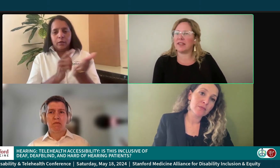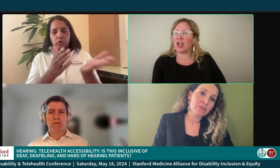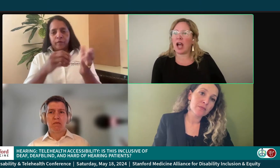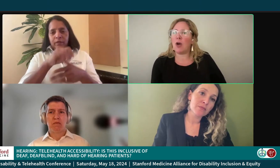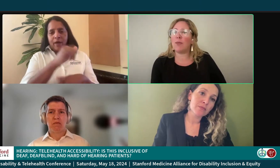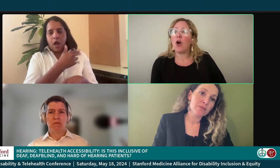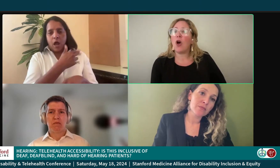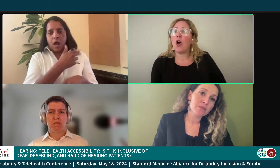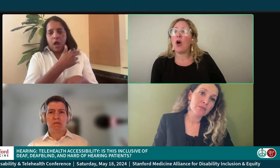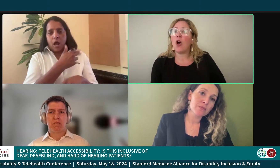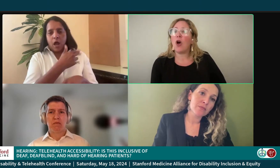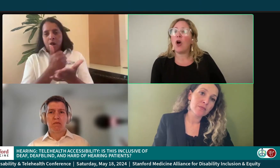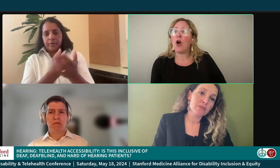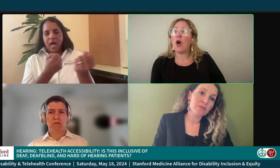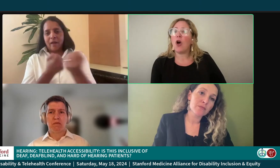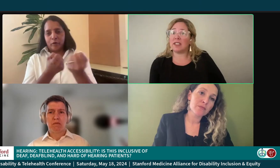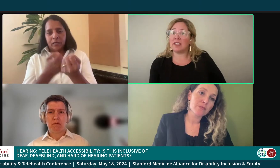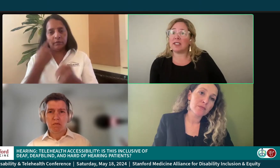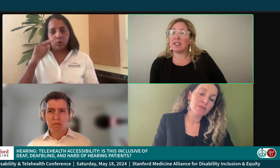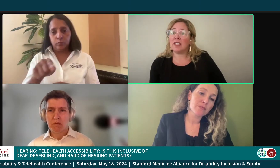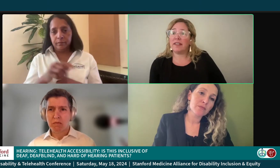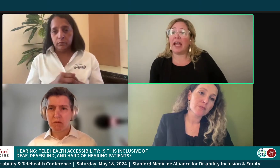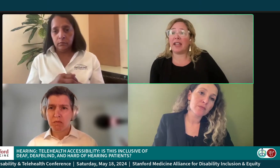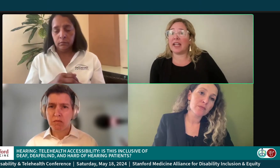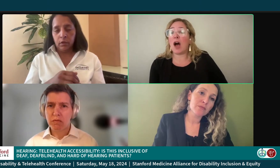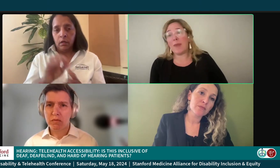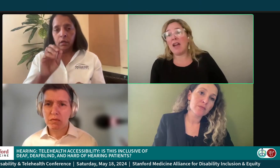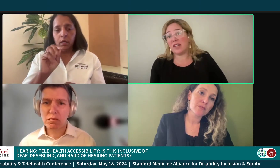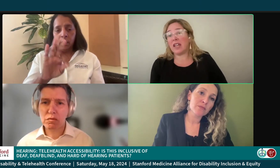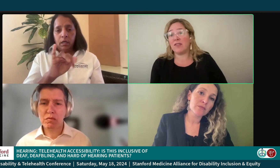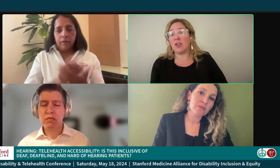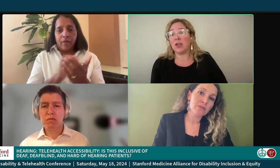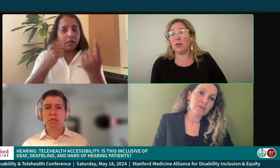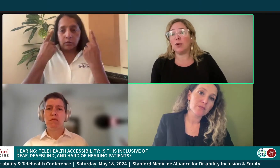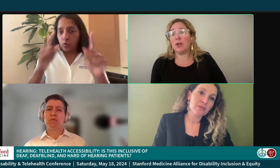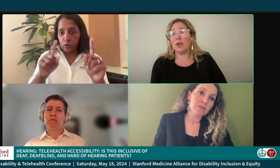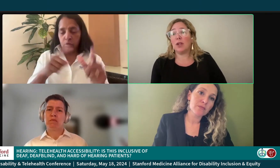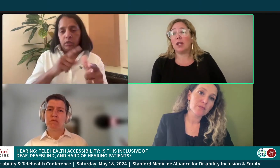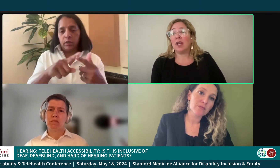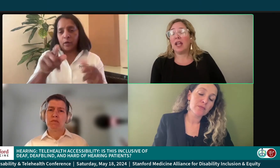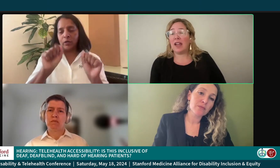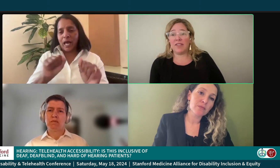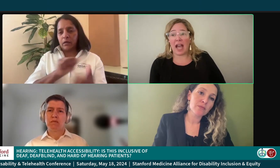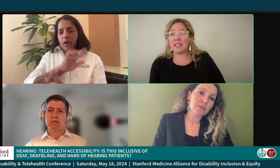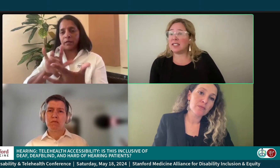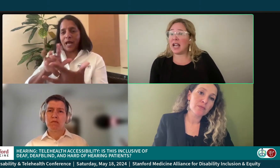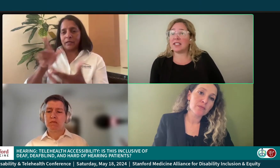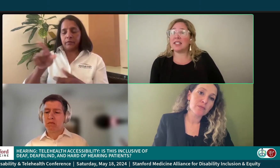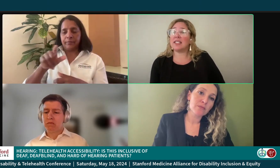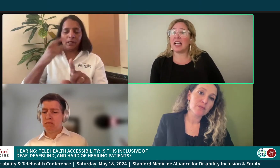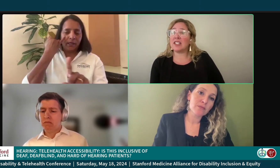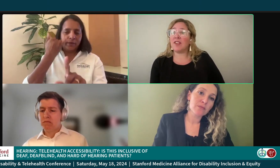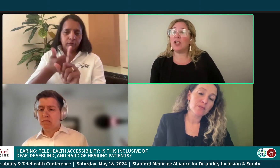get their help or legal services that can help advocate for you. If that is not successful,